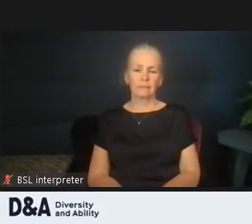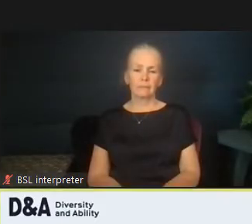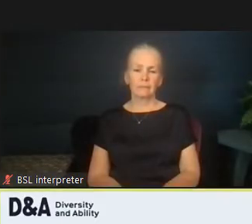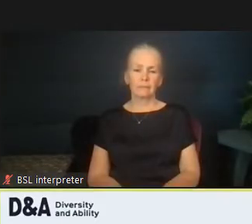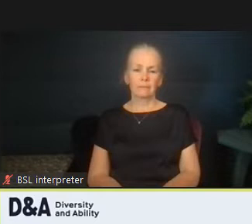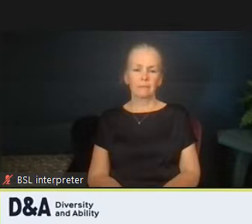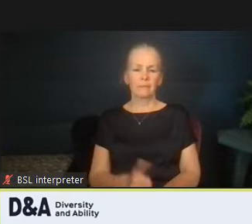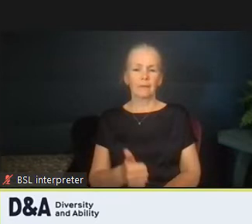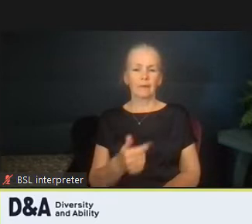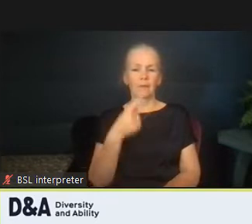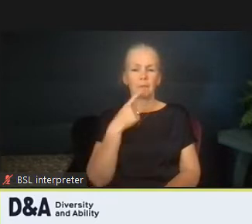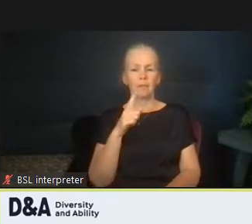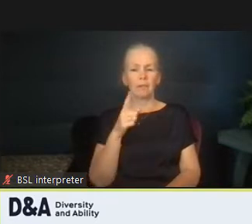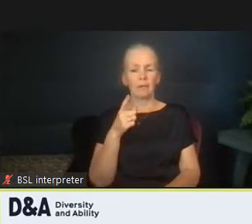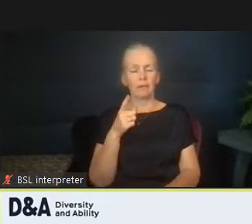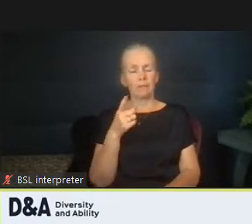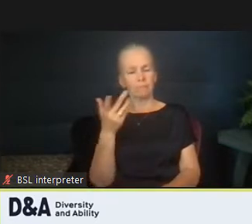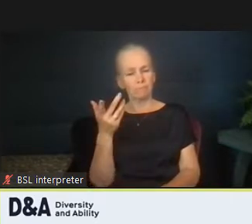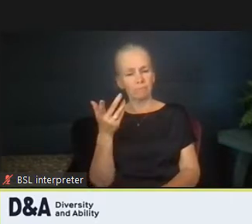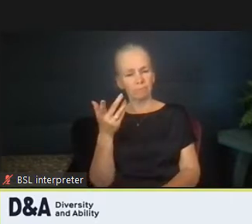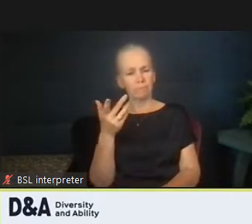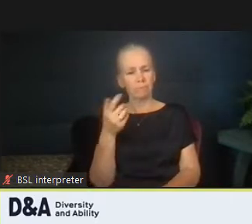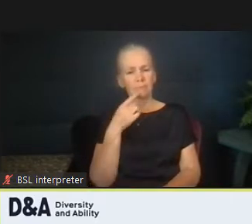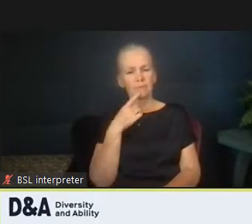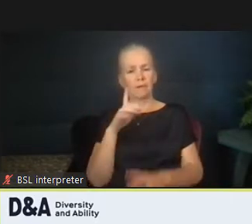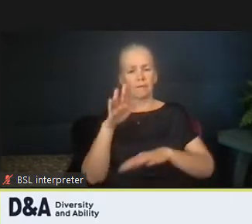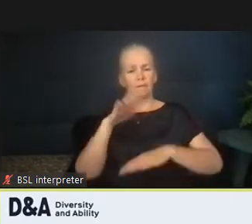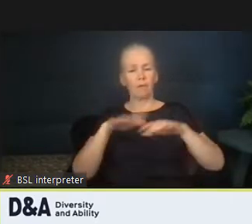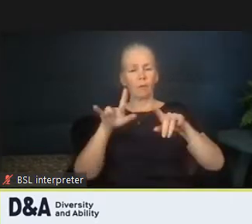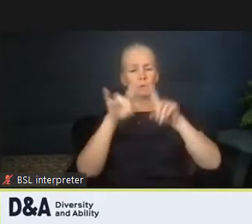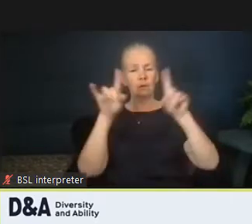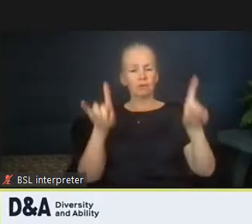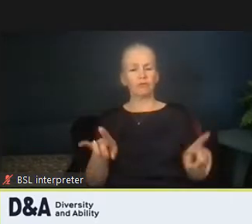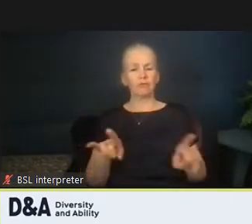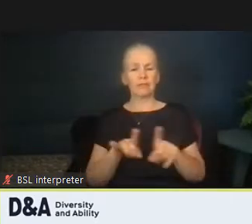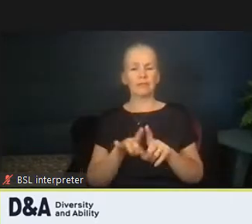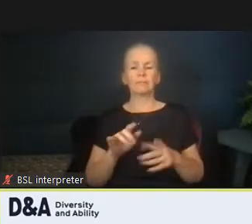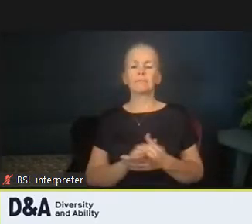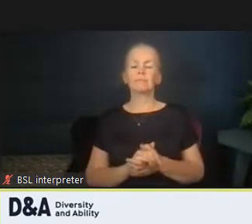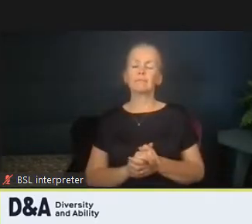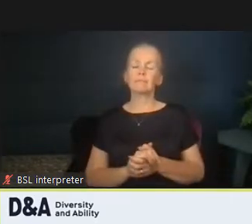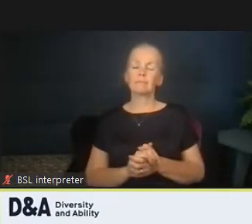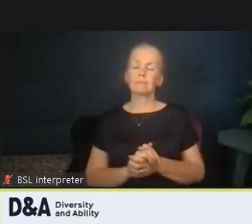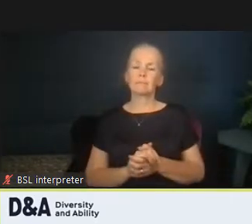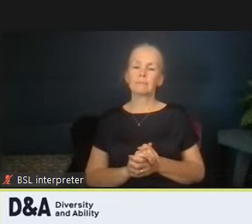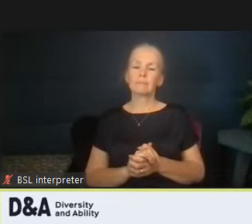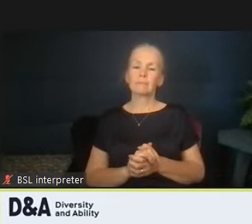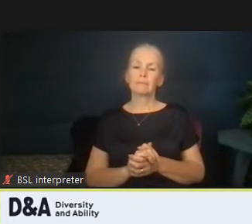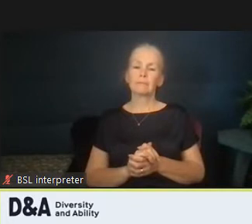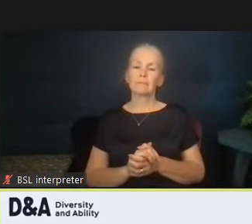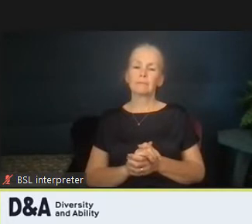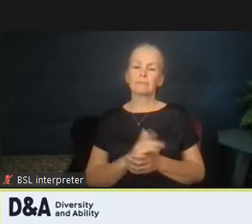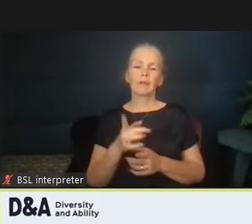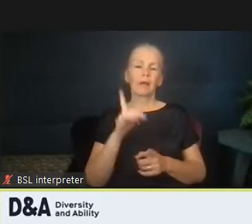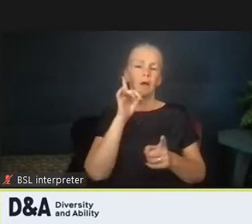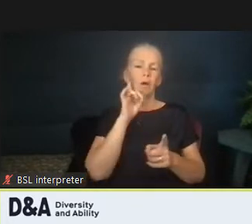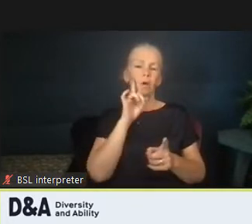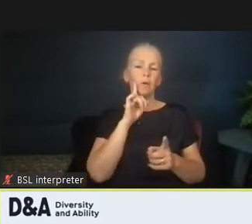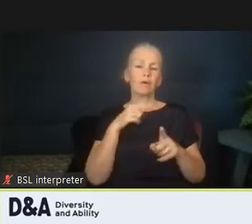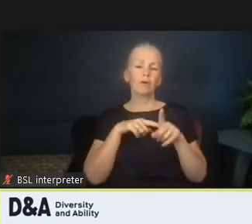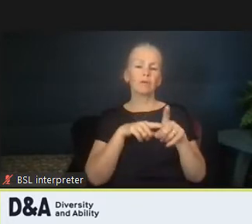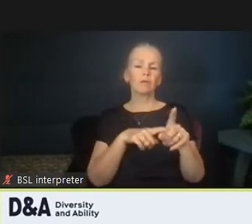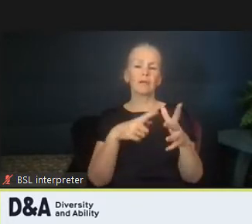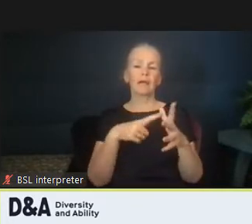Let me just go through just a full screen. So as I'm always often following Atif, we both work at